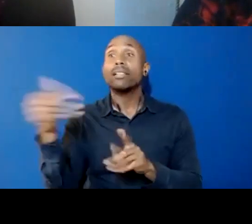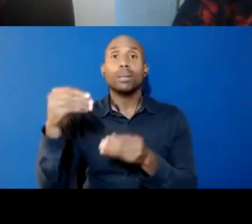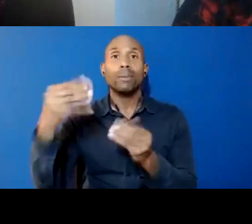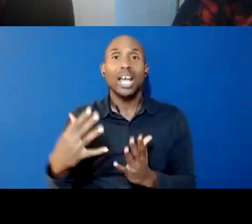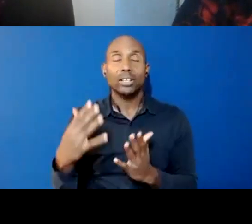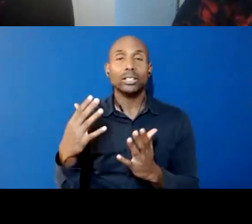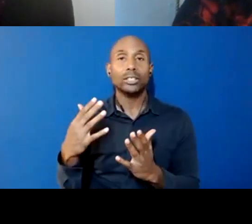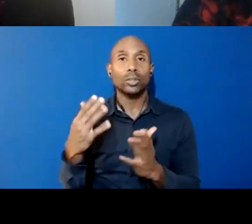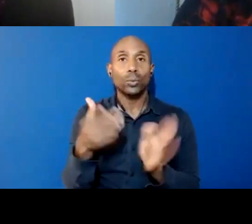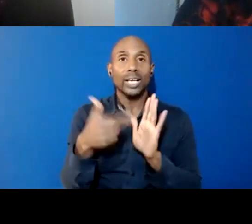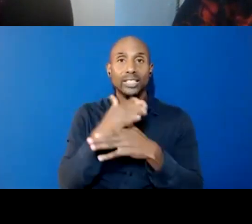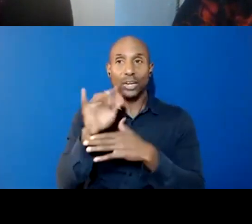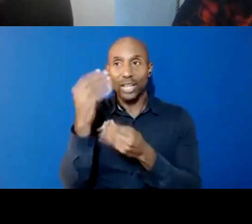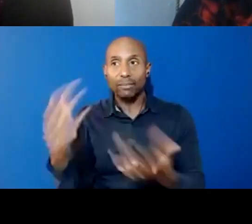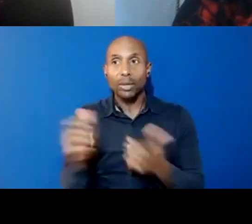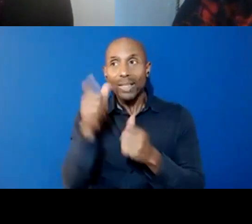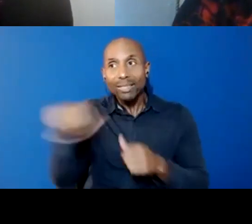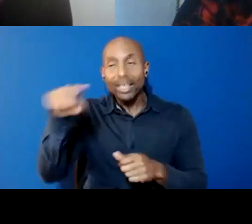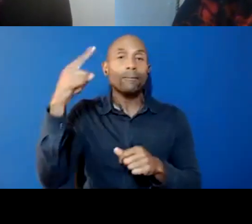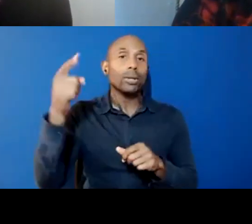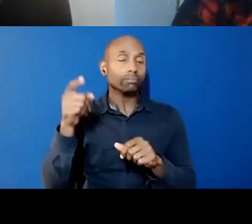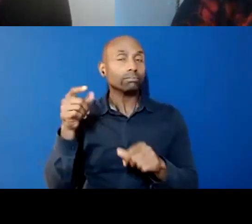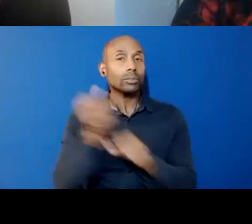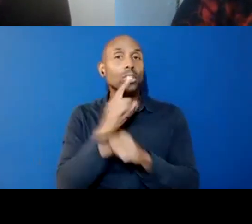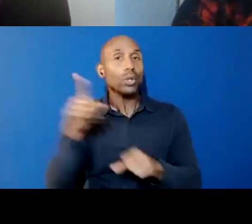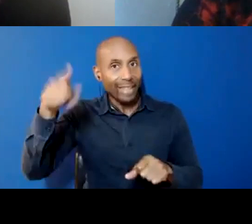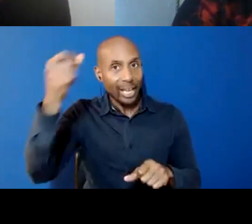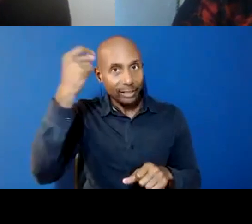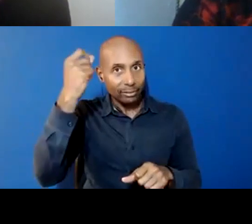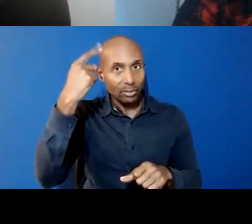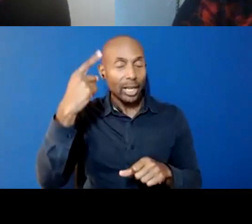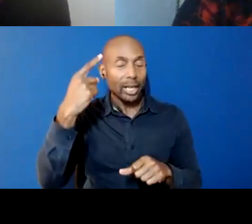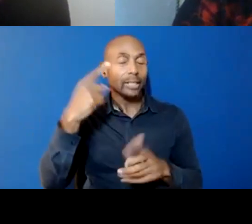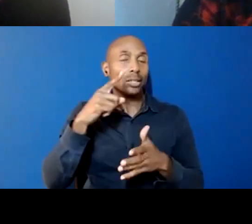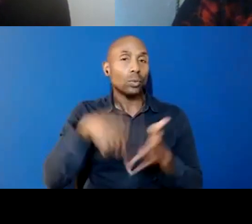For us, also, a close collaboration, as I mentioned with our Office of Services for